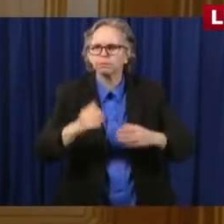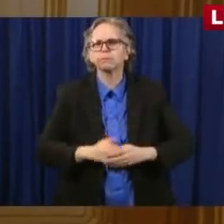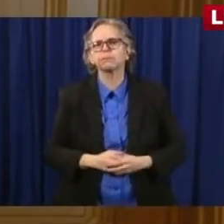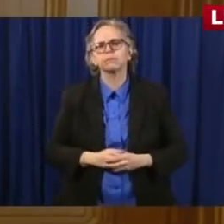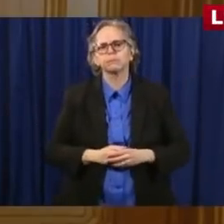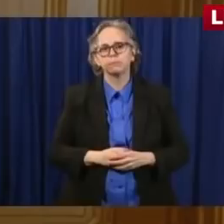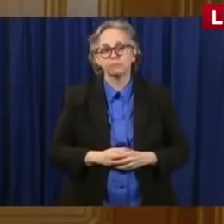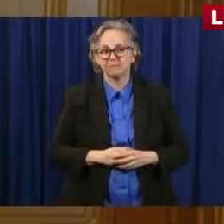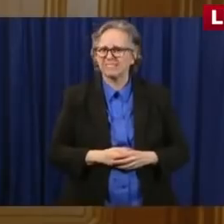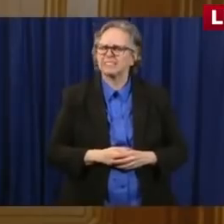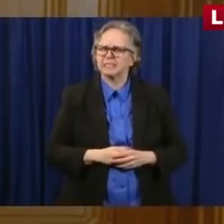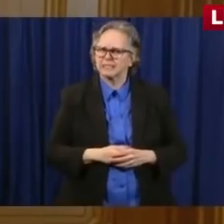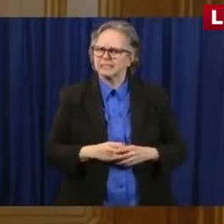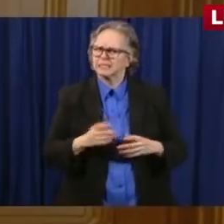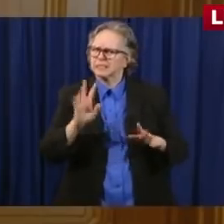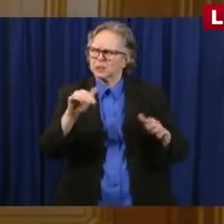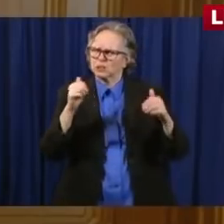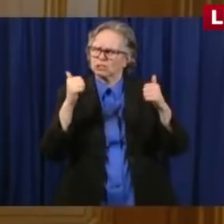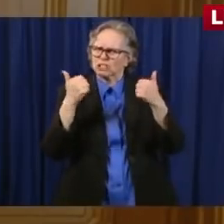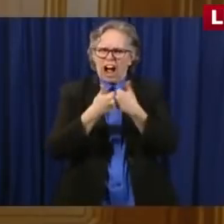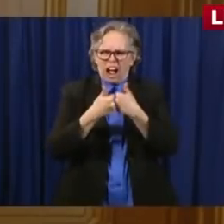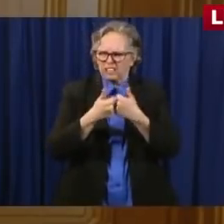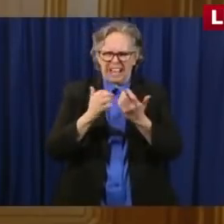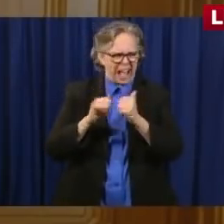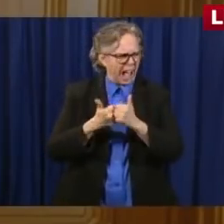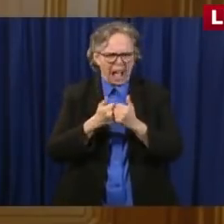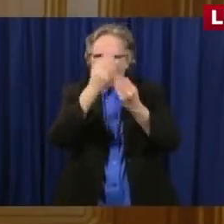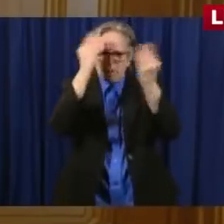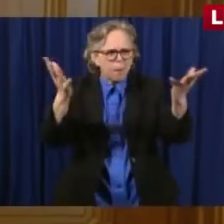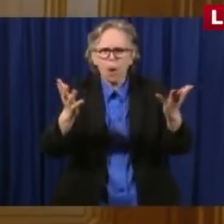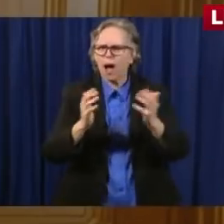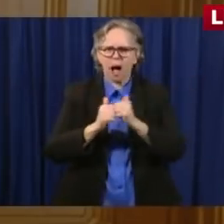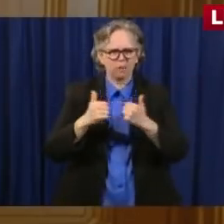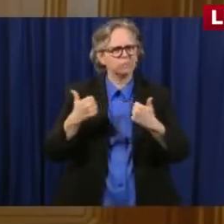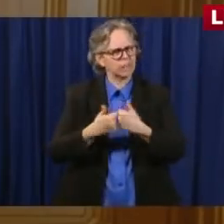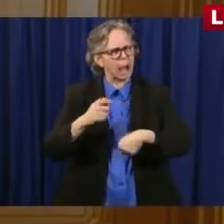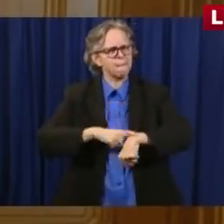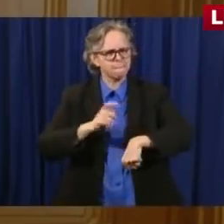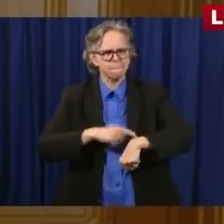THIS IS A PARTICULARLY DIFFICULT TIME.